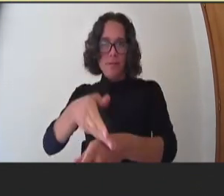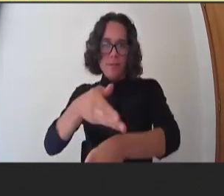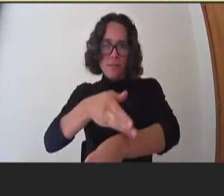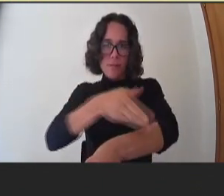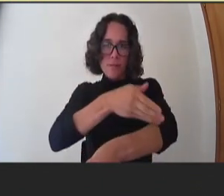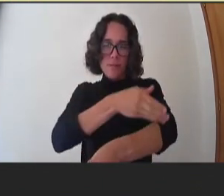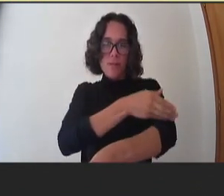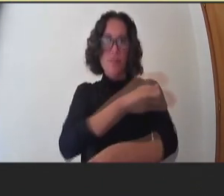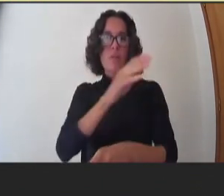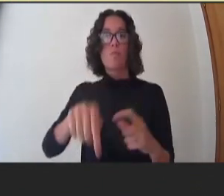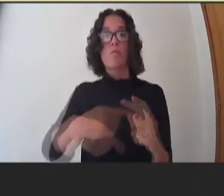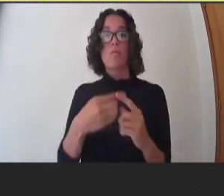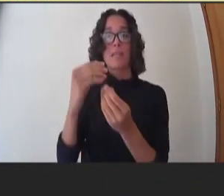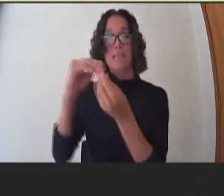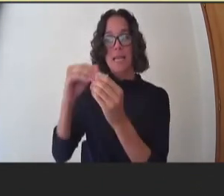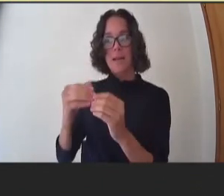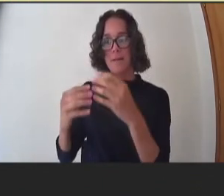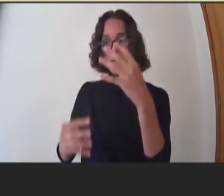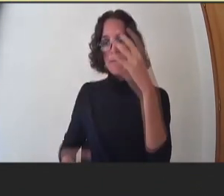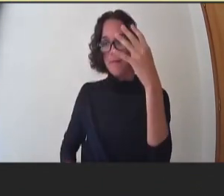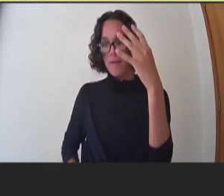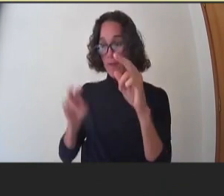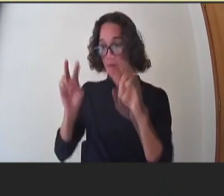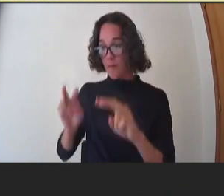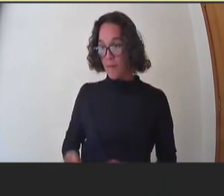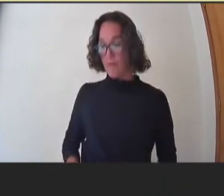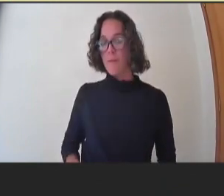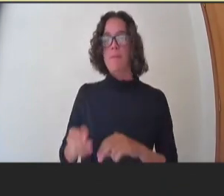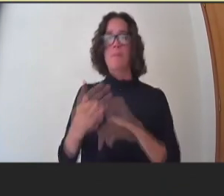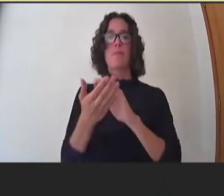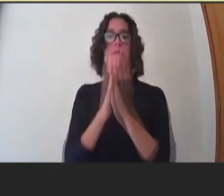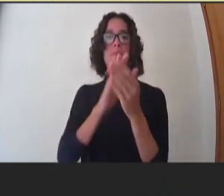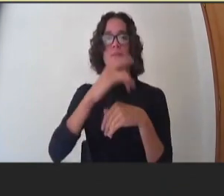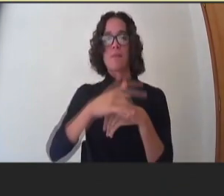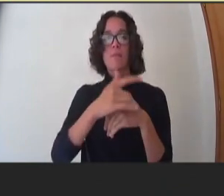was quantify the benefit of the rapid vaccination campaign that occurred in the shelter and in the